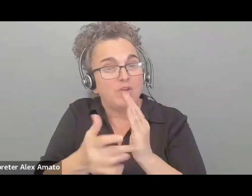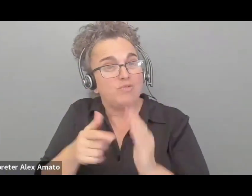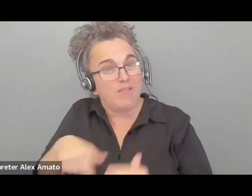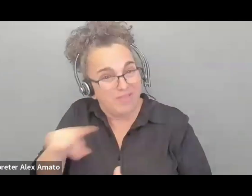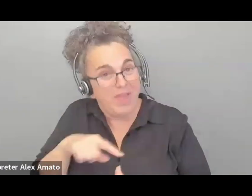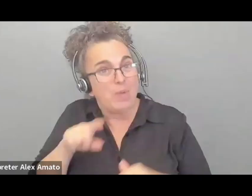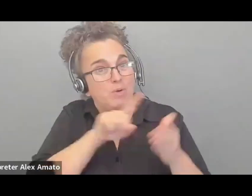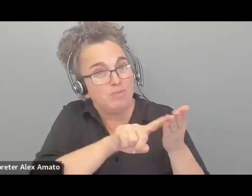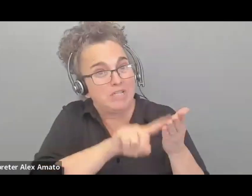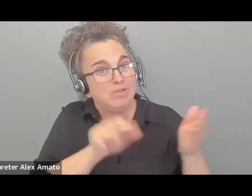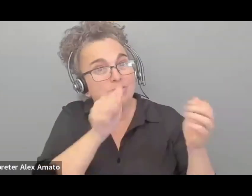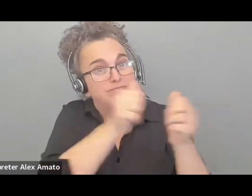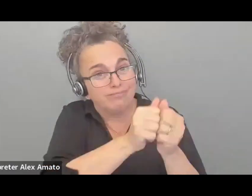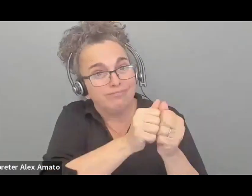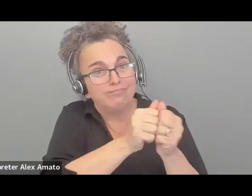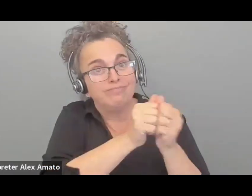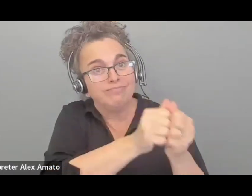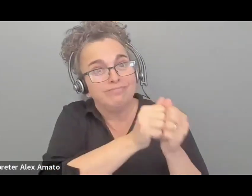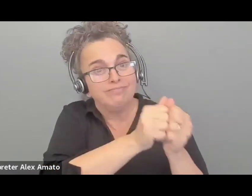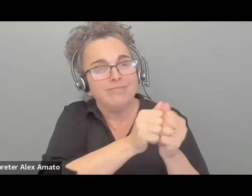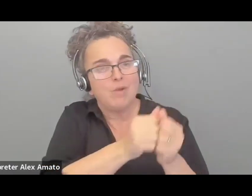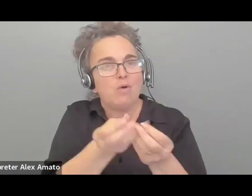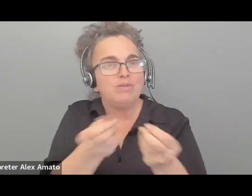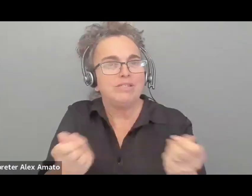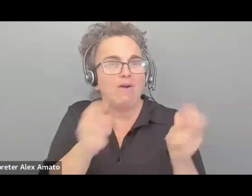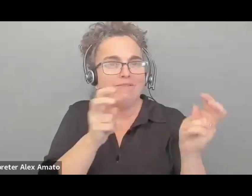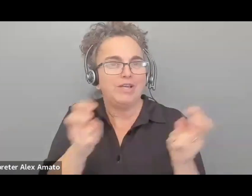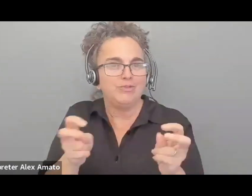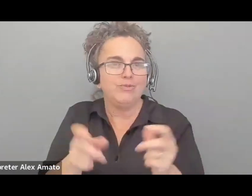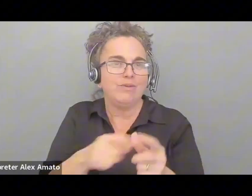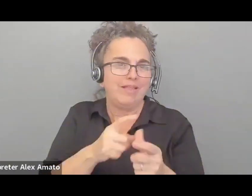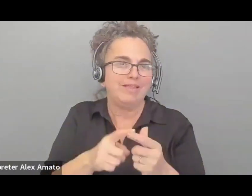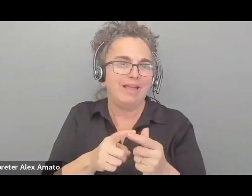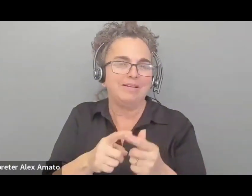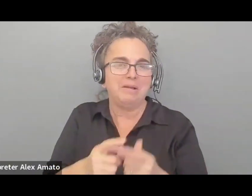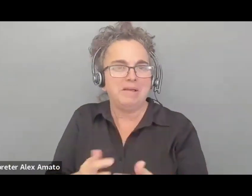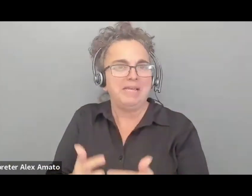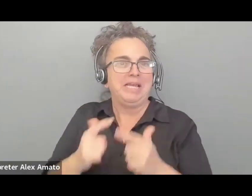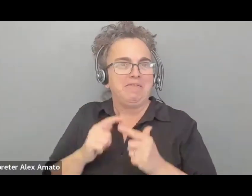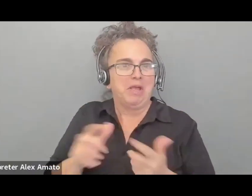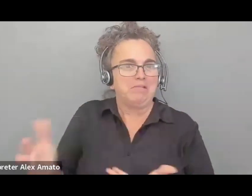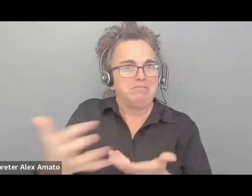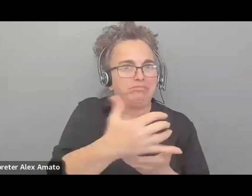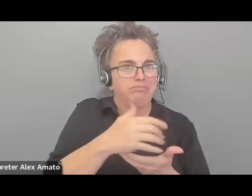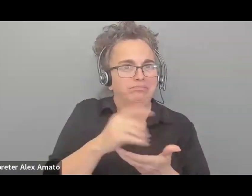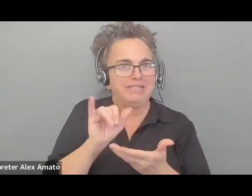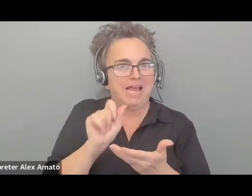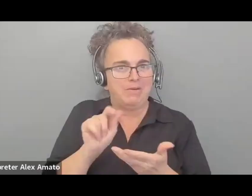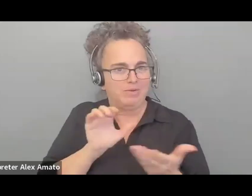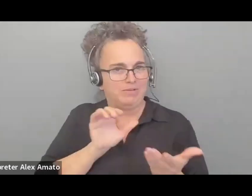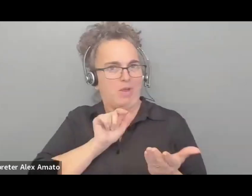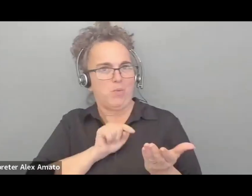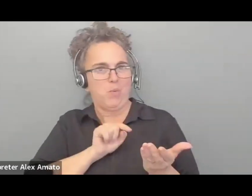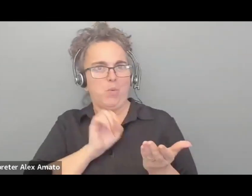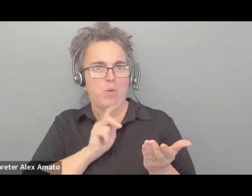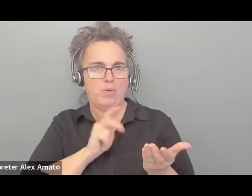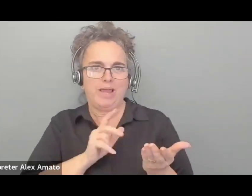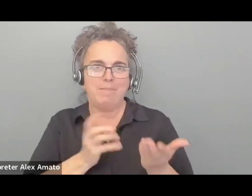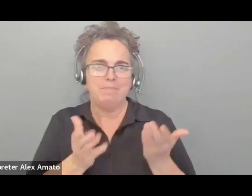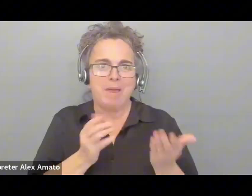to resolve these issues. And then we also, that gives us all this data to take a step back and say, oh, what are the things that maybe Google is needs some